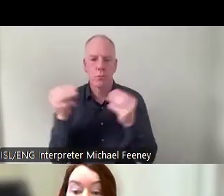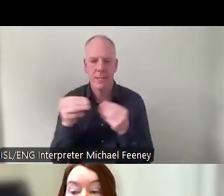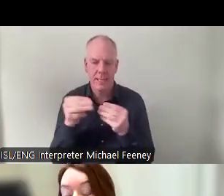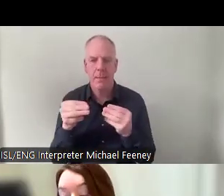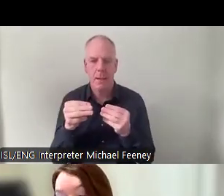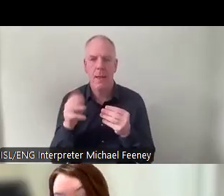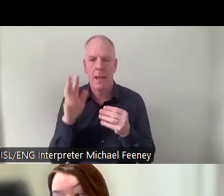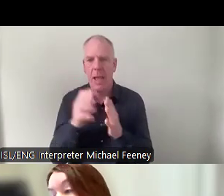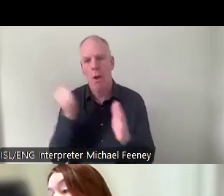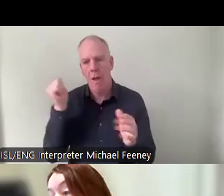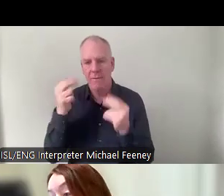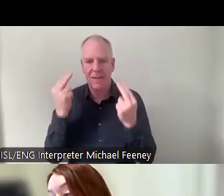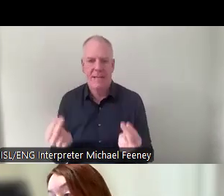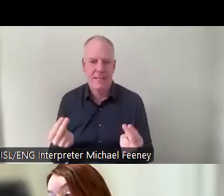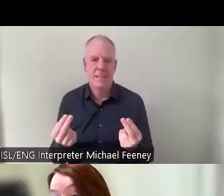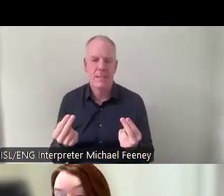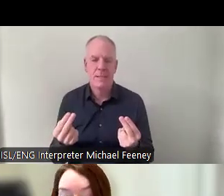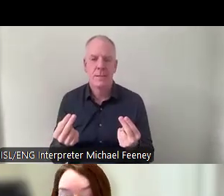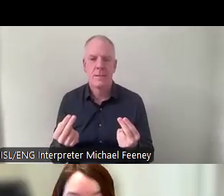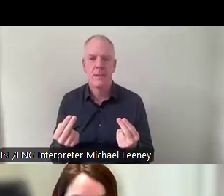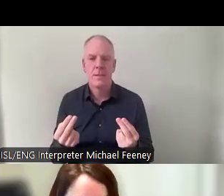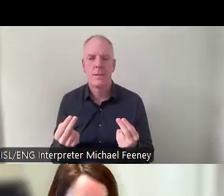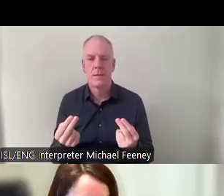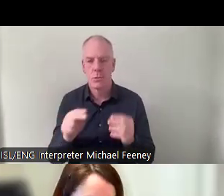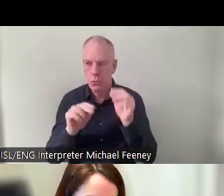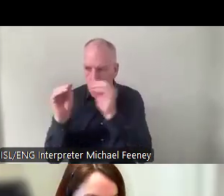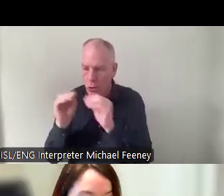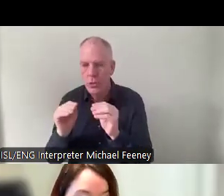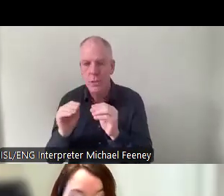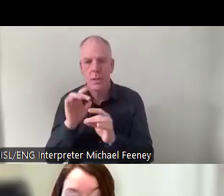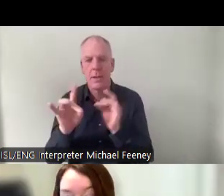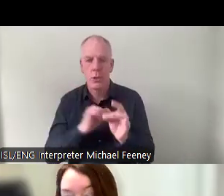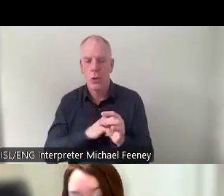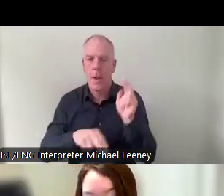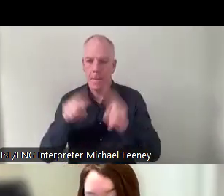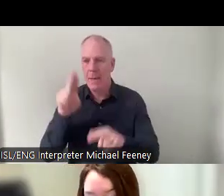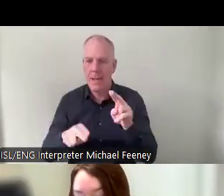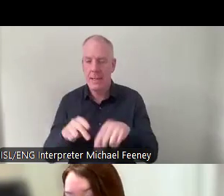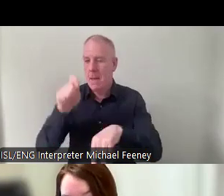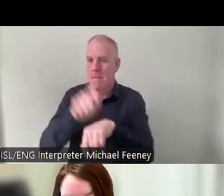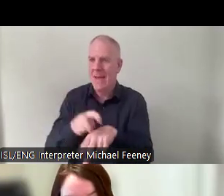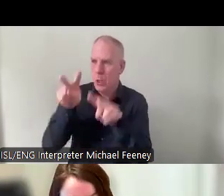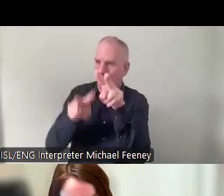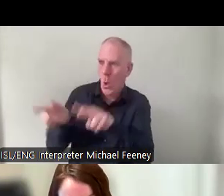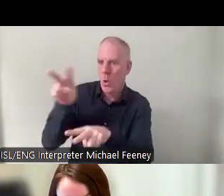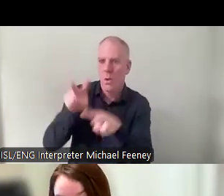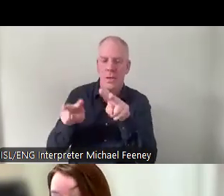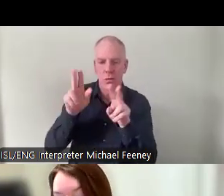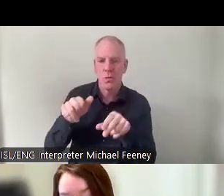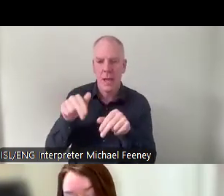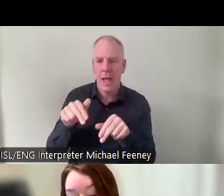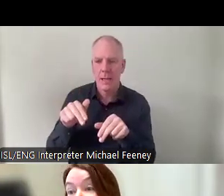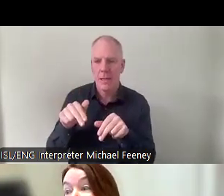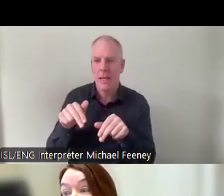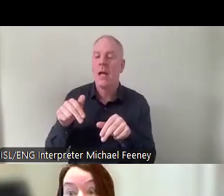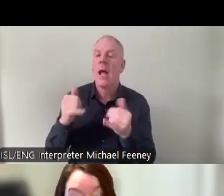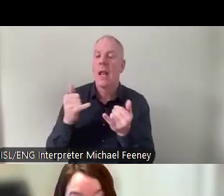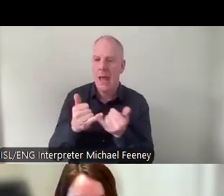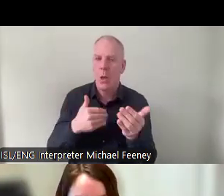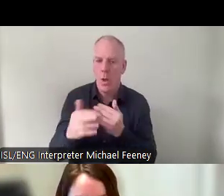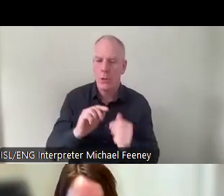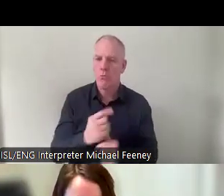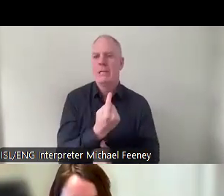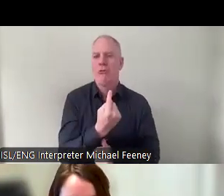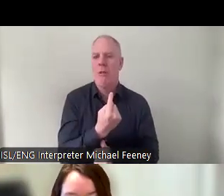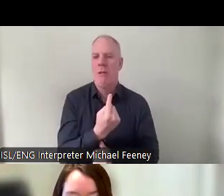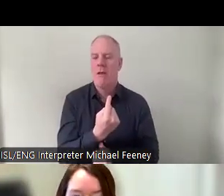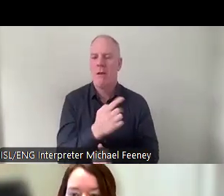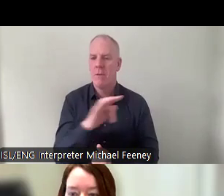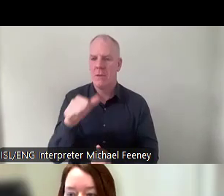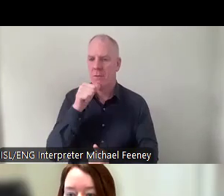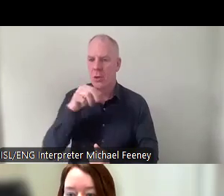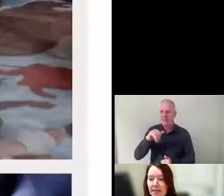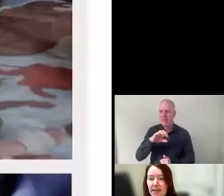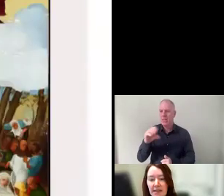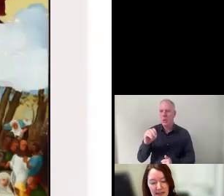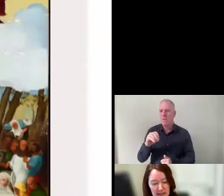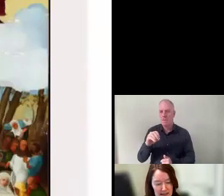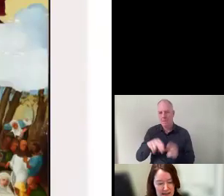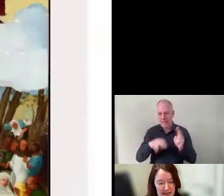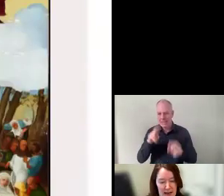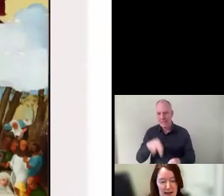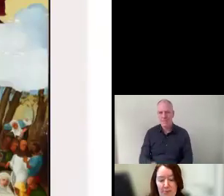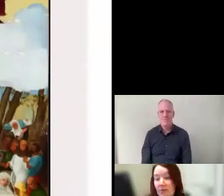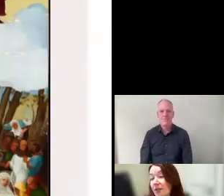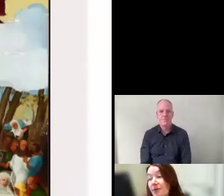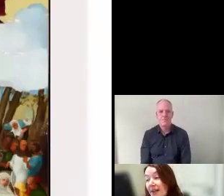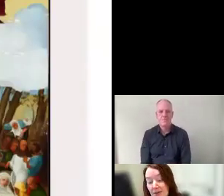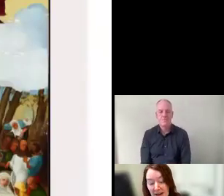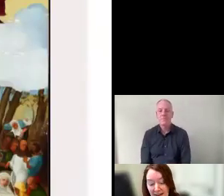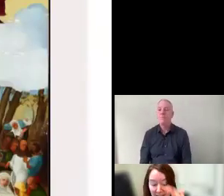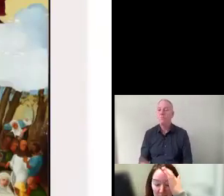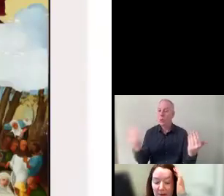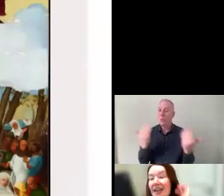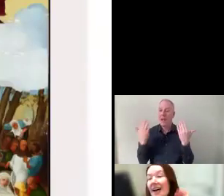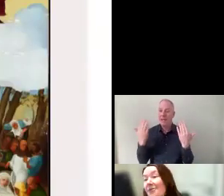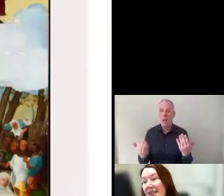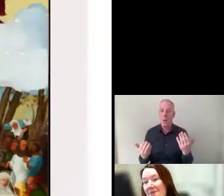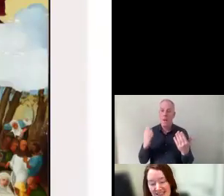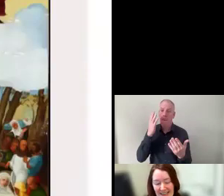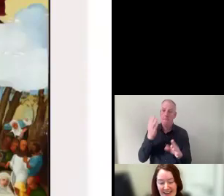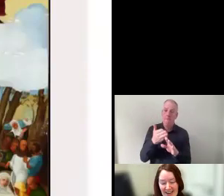and retouching in order to just make the painting as aesthetically close to what Mazzolino intended in the first place. Comparing the before and after images here,